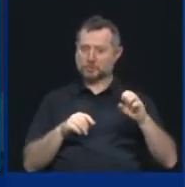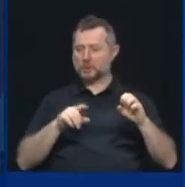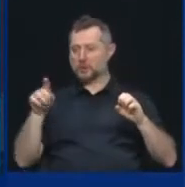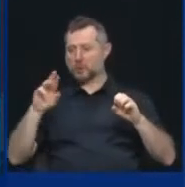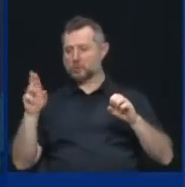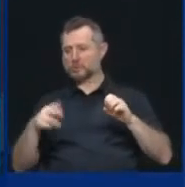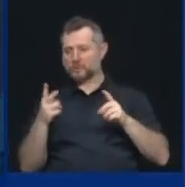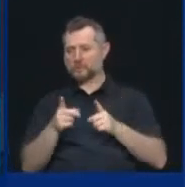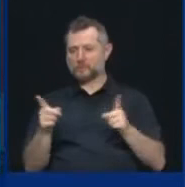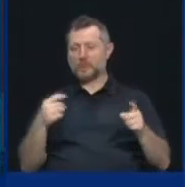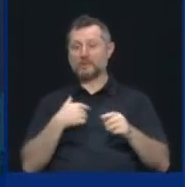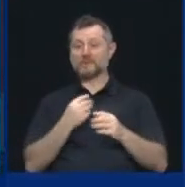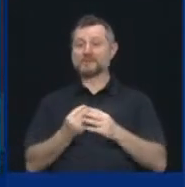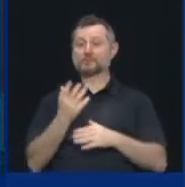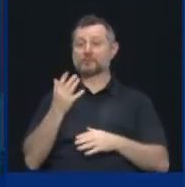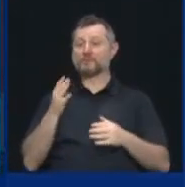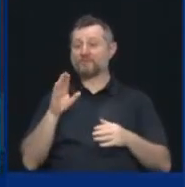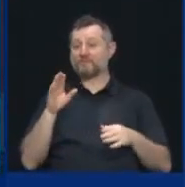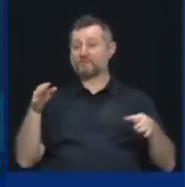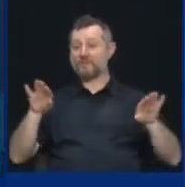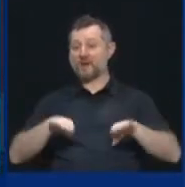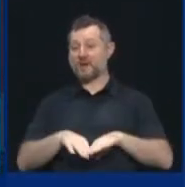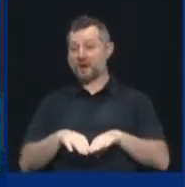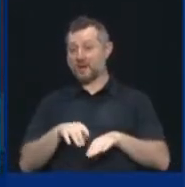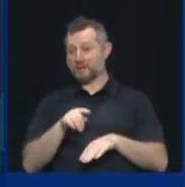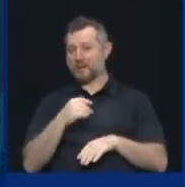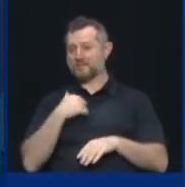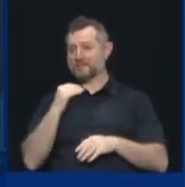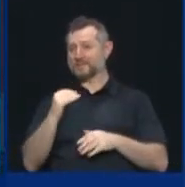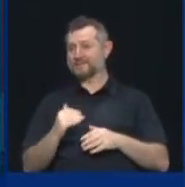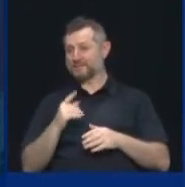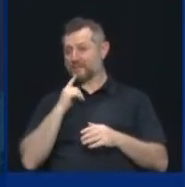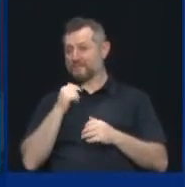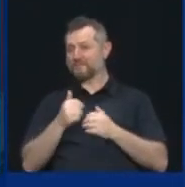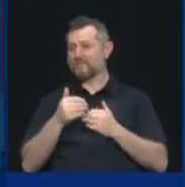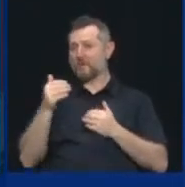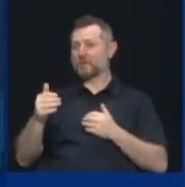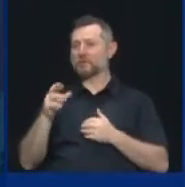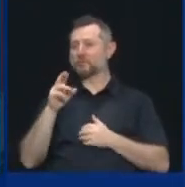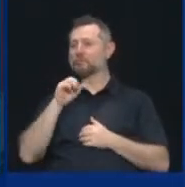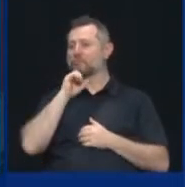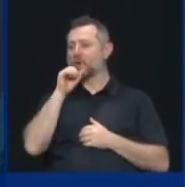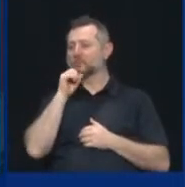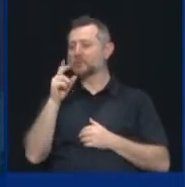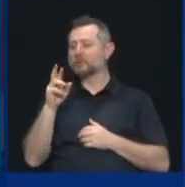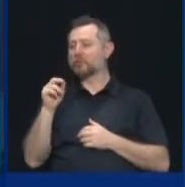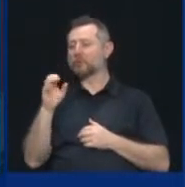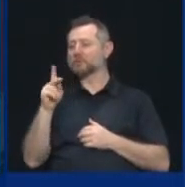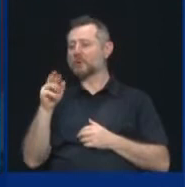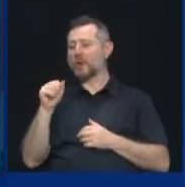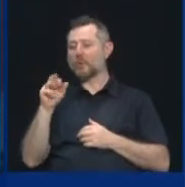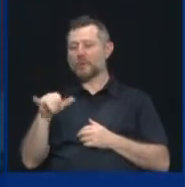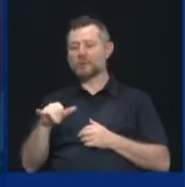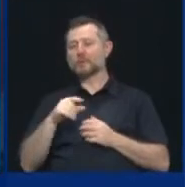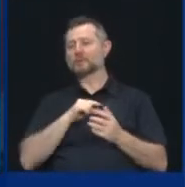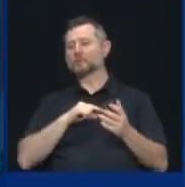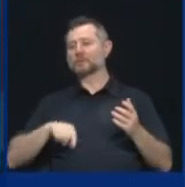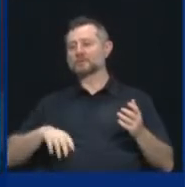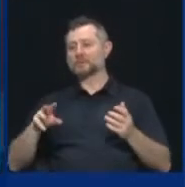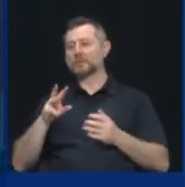MUNRO IN ORANGE COUNTY, RON CHESTER IN MONROE COUNTY.